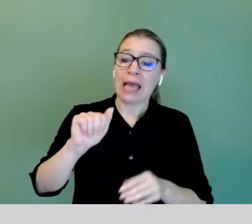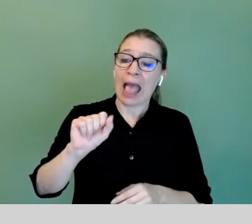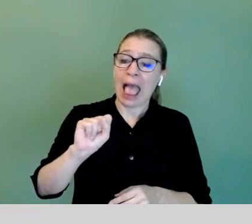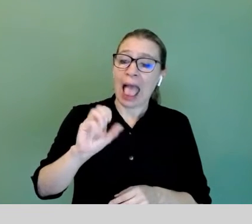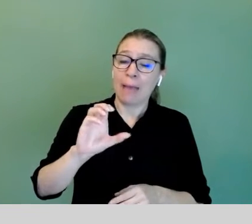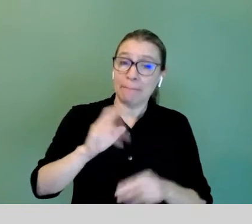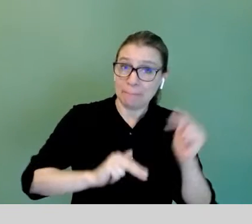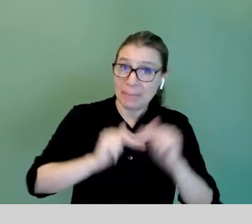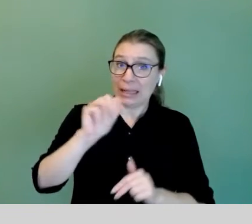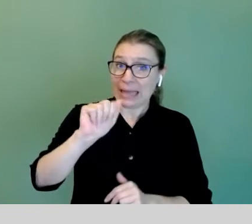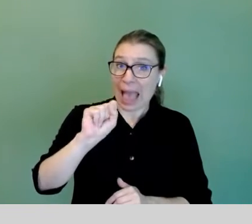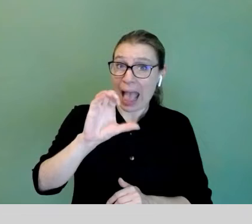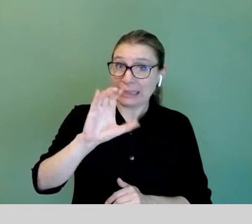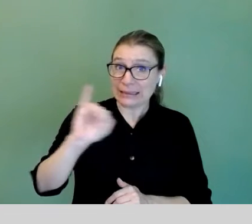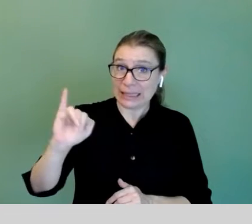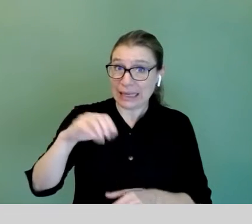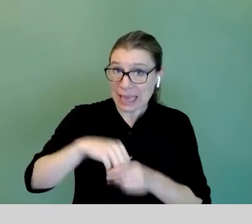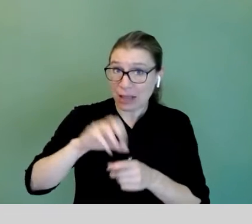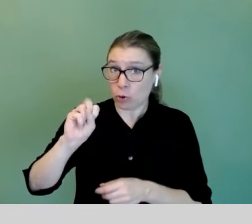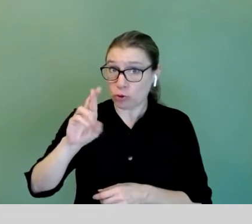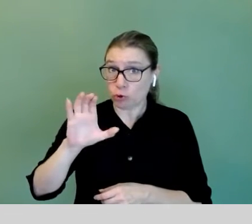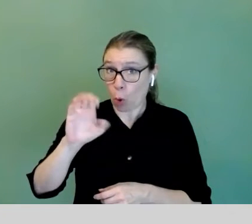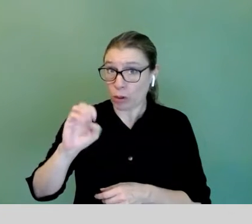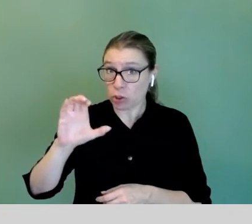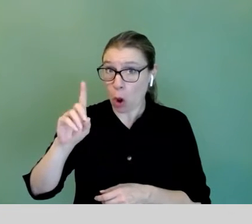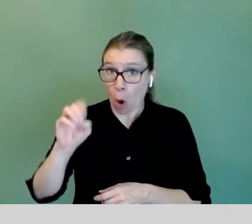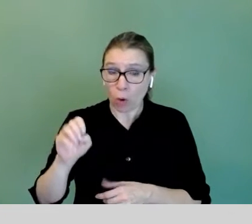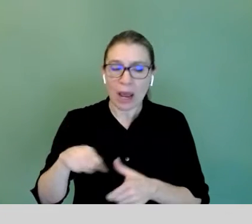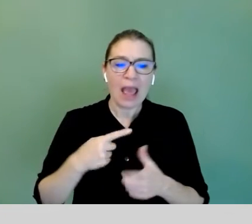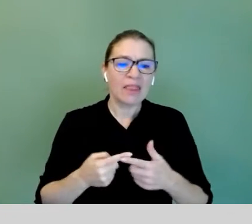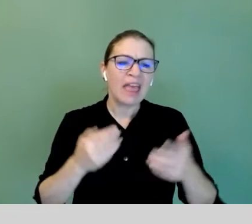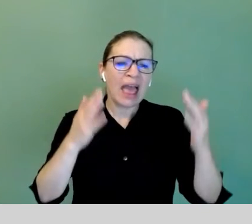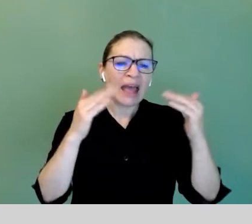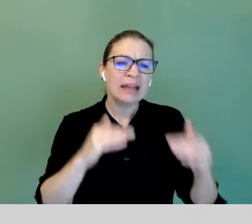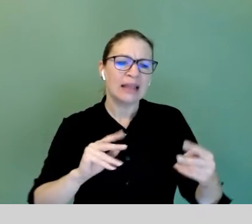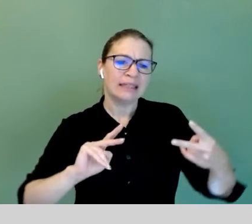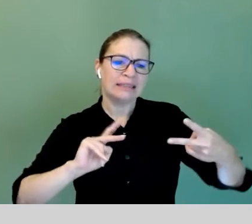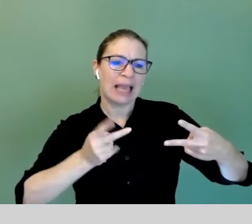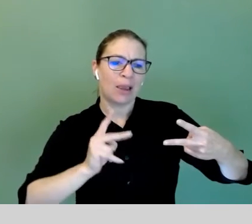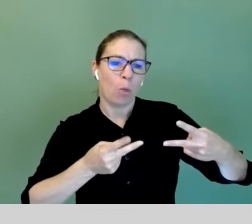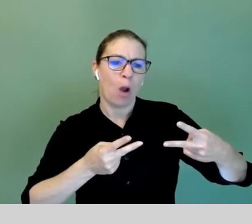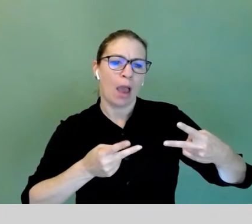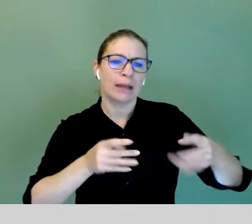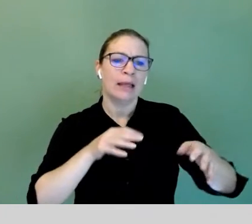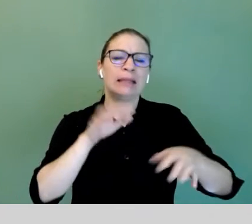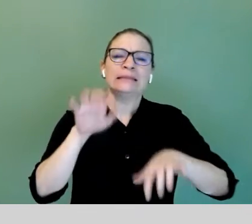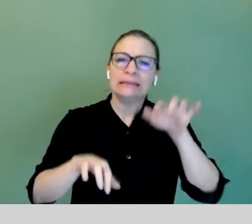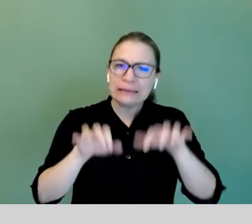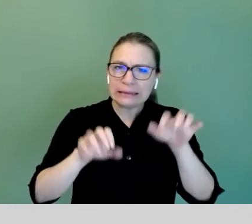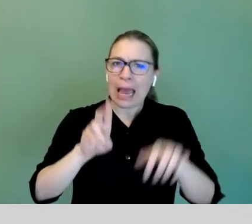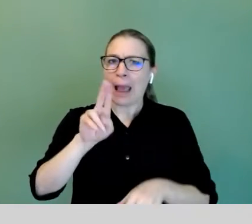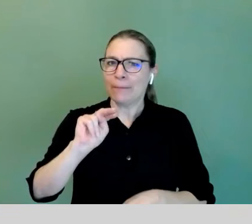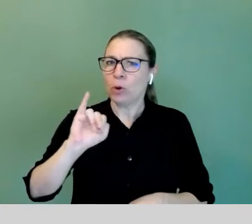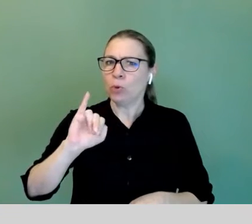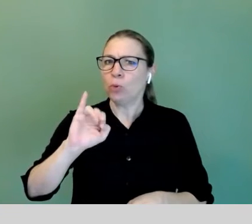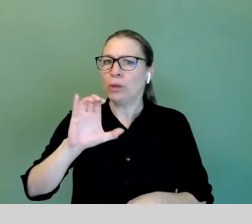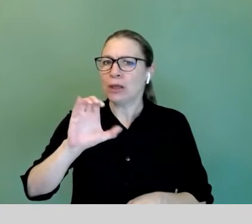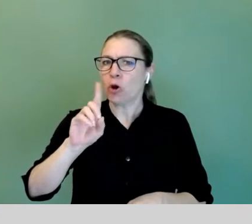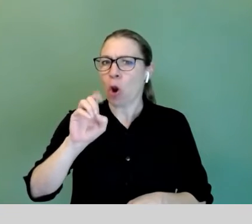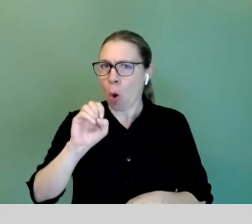beyond ASCII in your source code, you can use the second possibility. So type directly, the Unicode points,